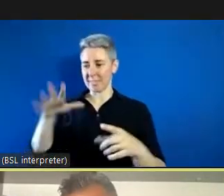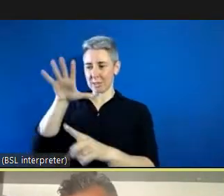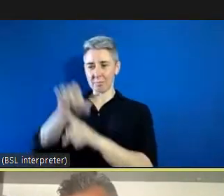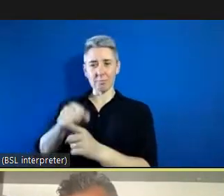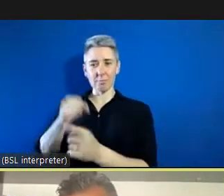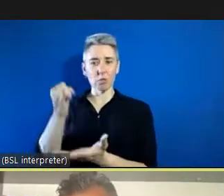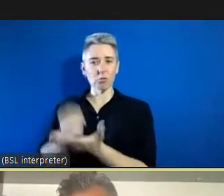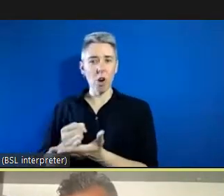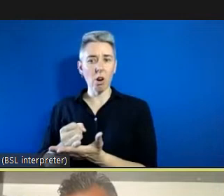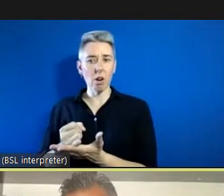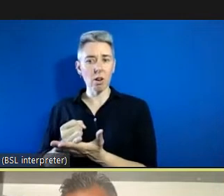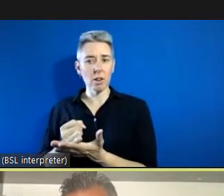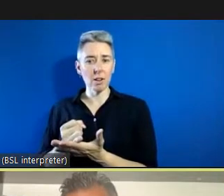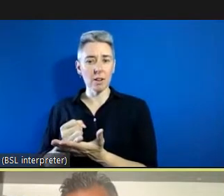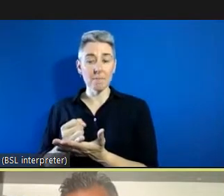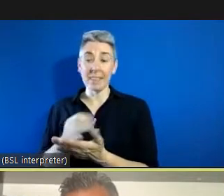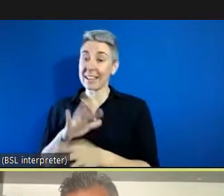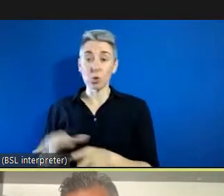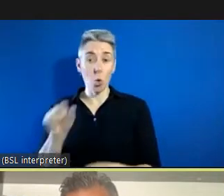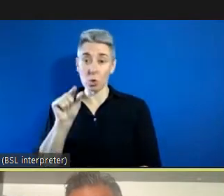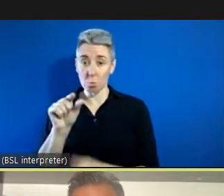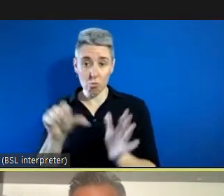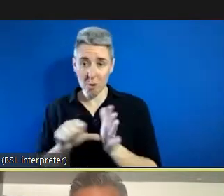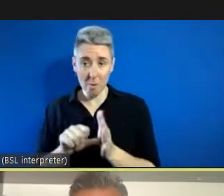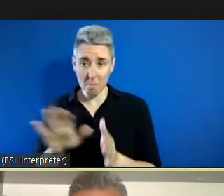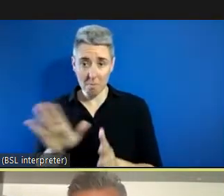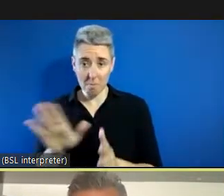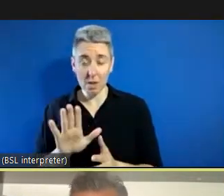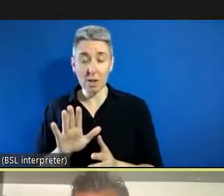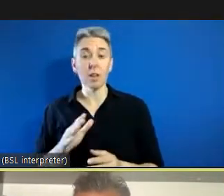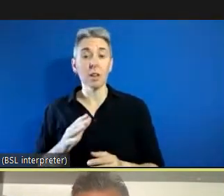is not a small thing. Black men are more likely statistically to kill themselves in any other